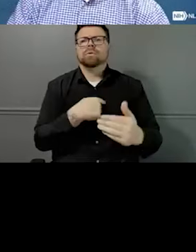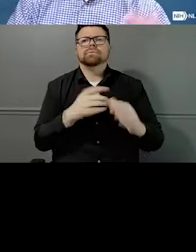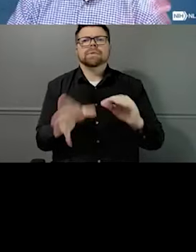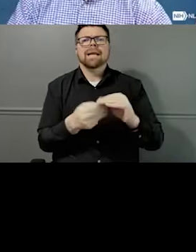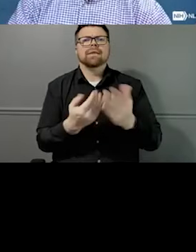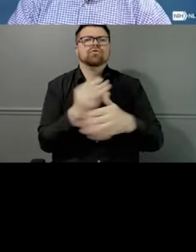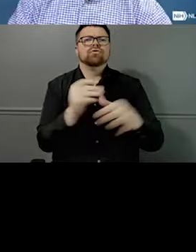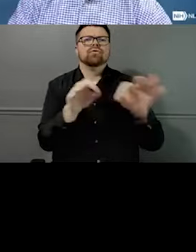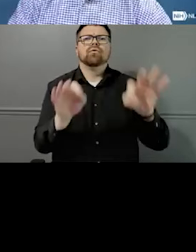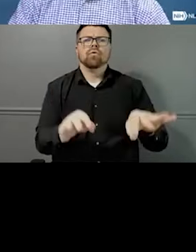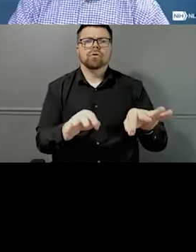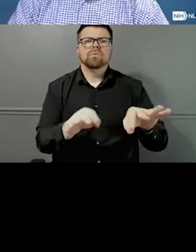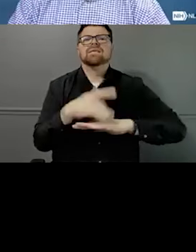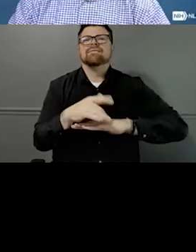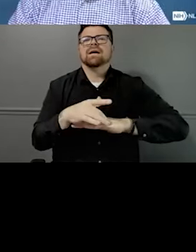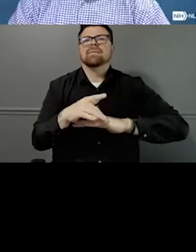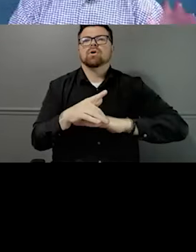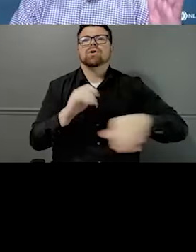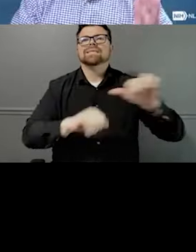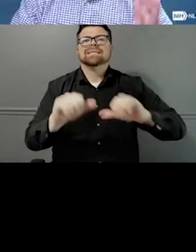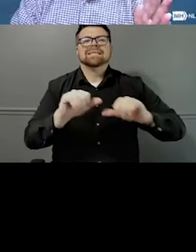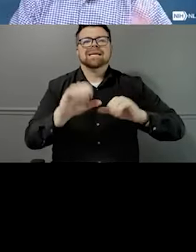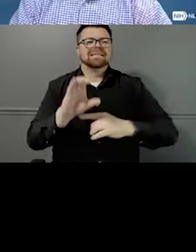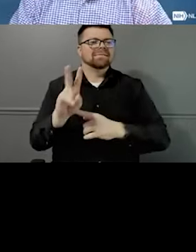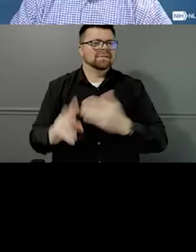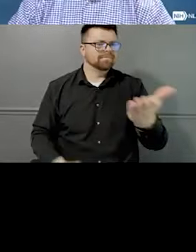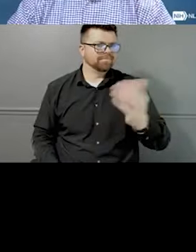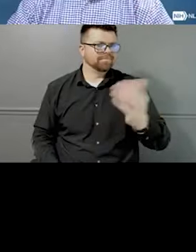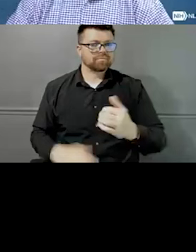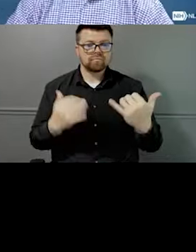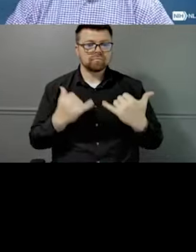They're available in SciENcv, so we're right at this point here.